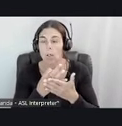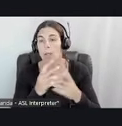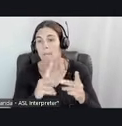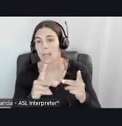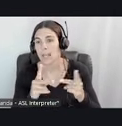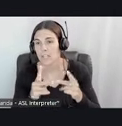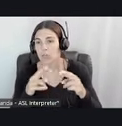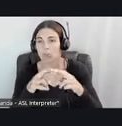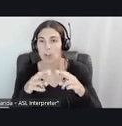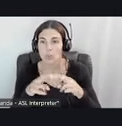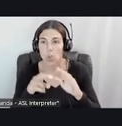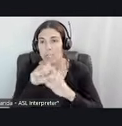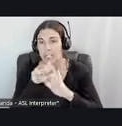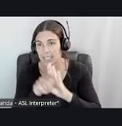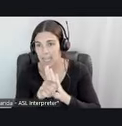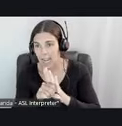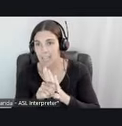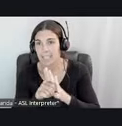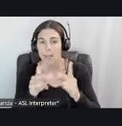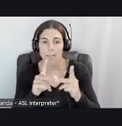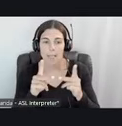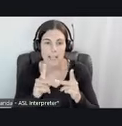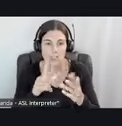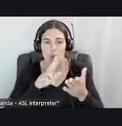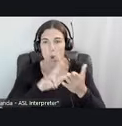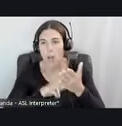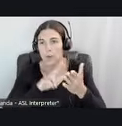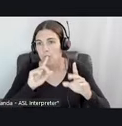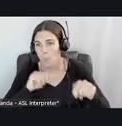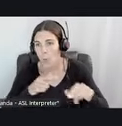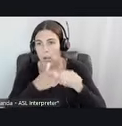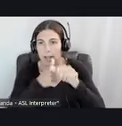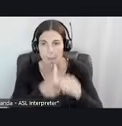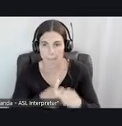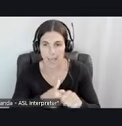and statewide implementations, contracting, reporting, compliance, and those kinds of things.